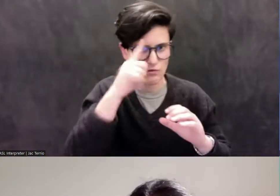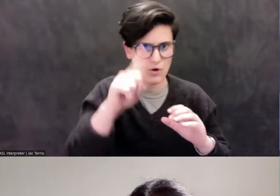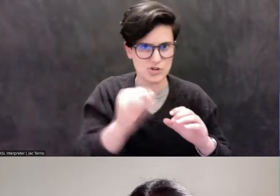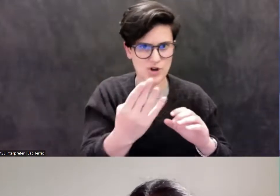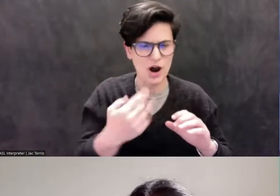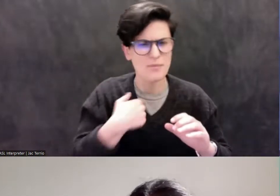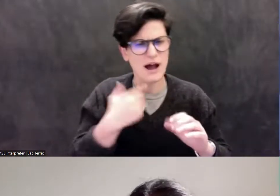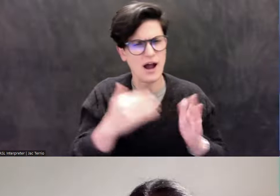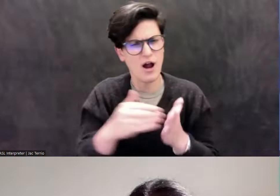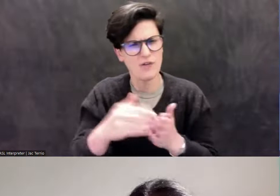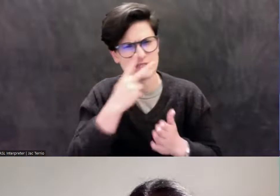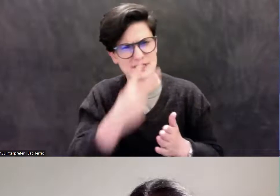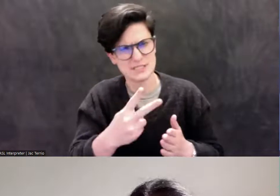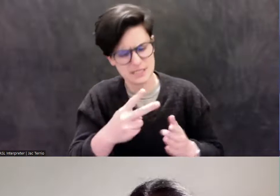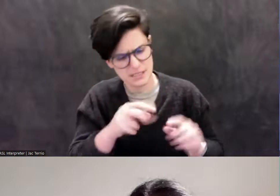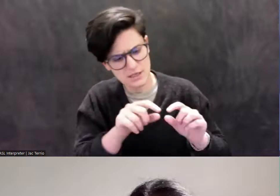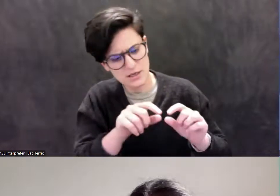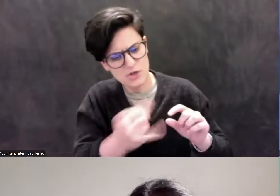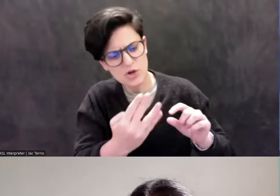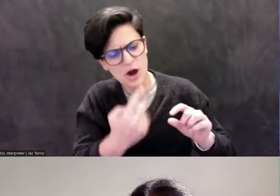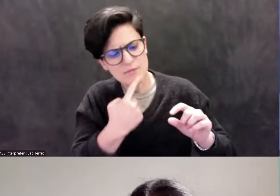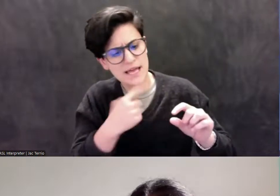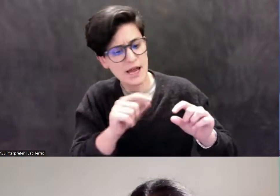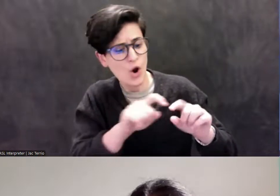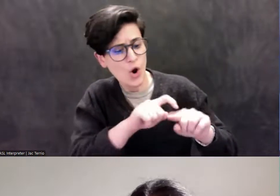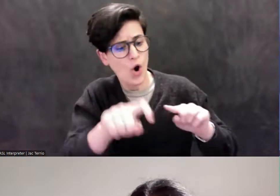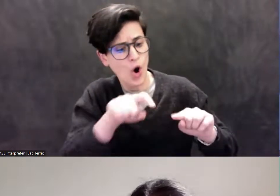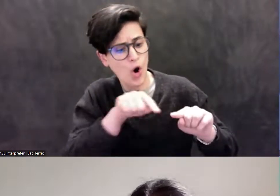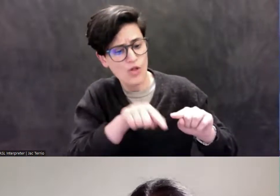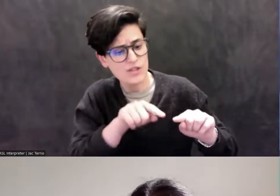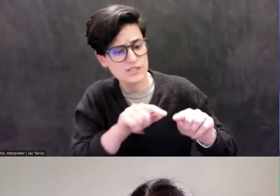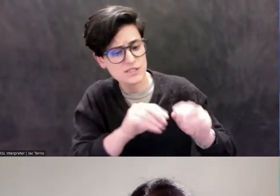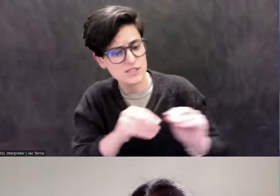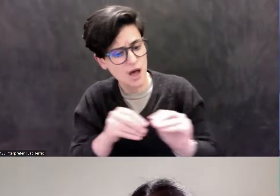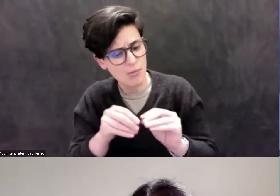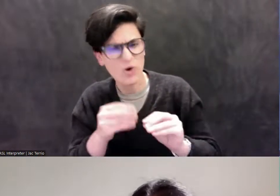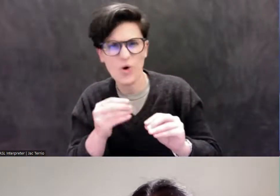say, you know, call this number, or you know, ways that are not exactly accessible.